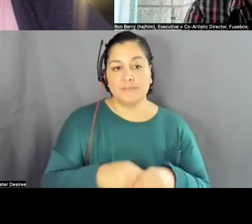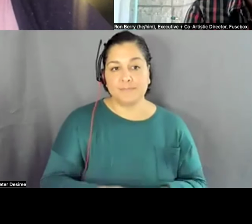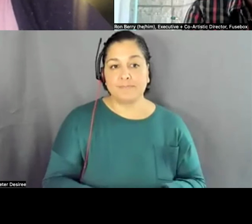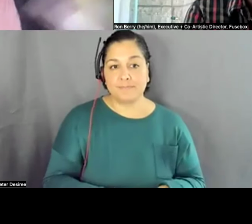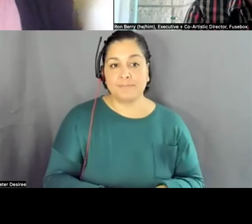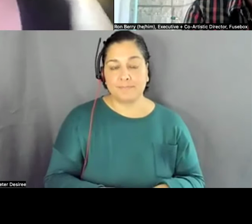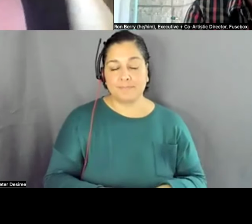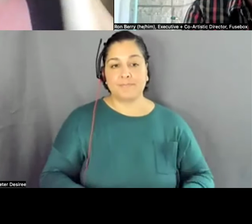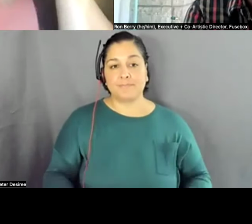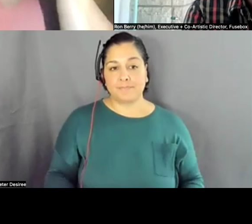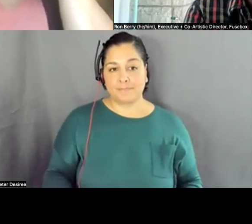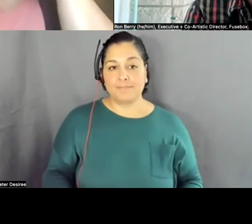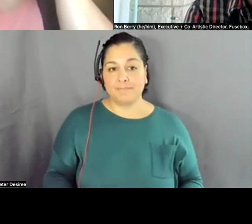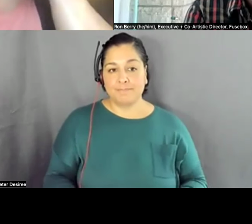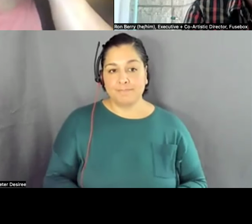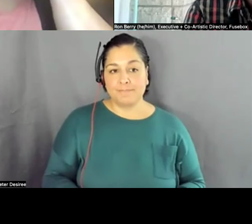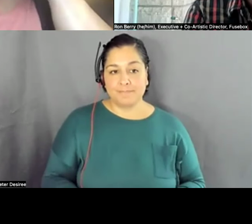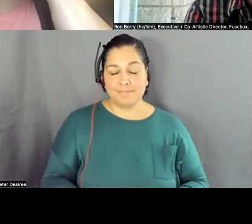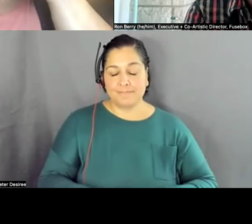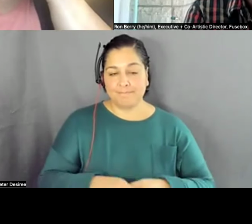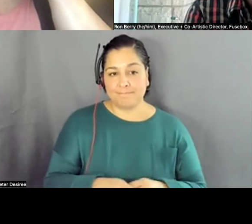So those are some of the ways we think about that.